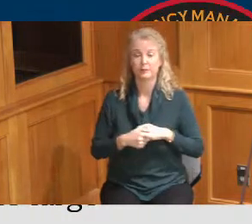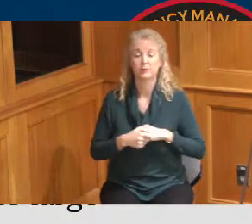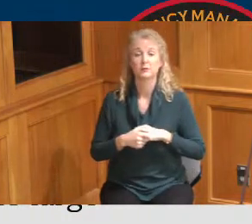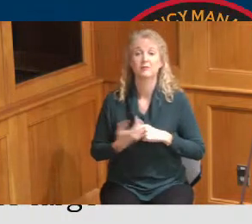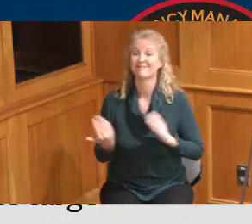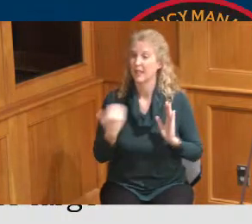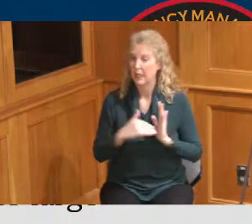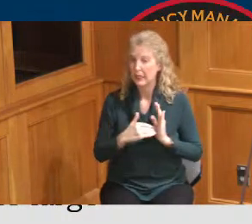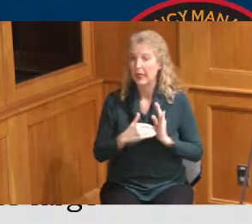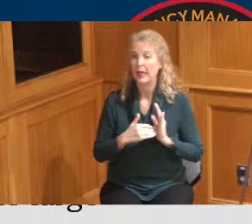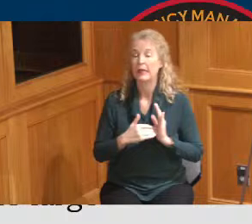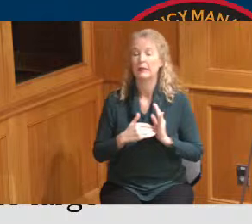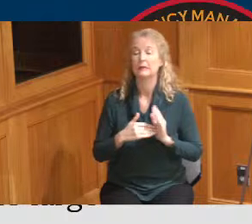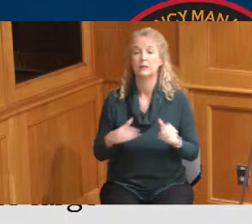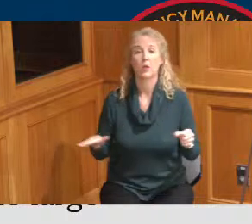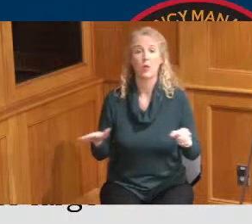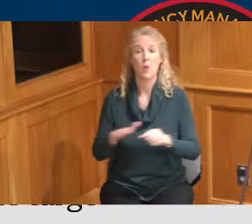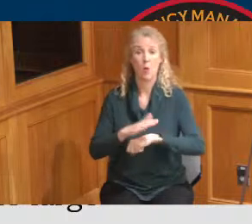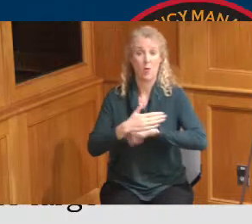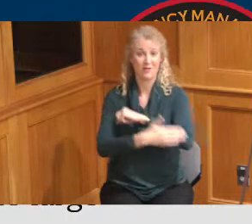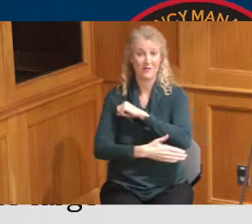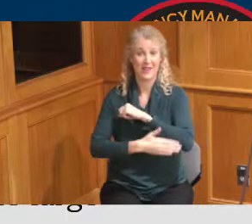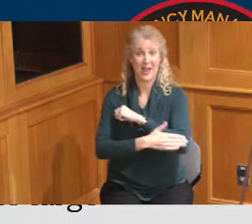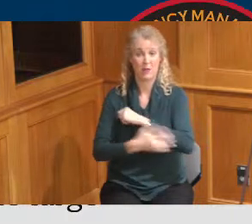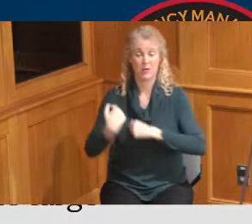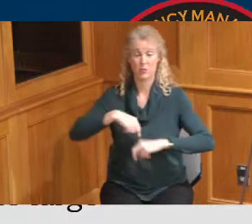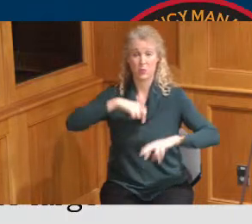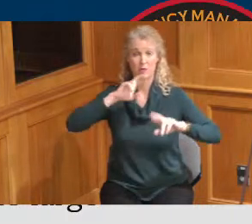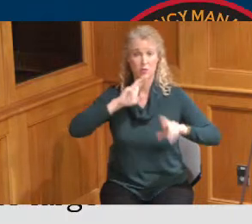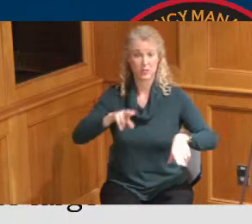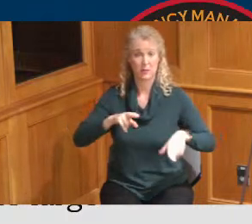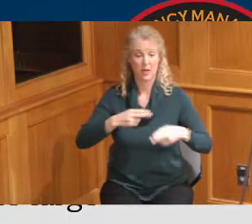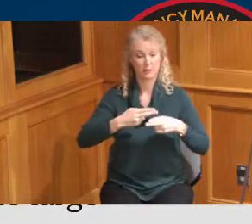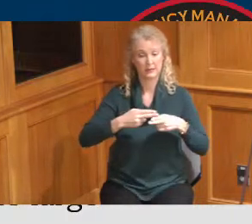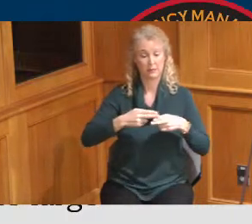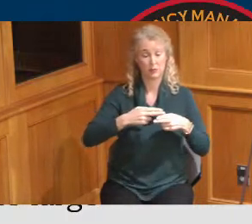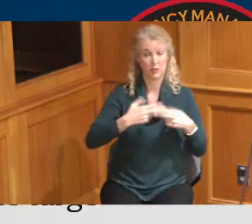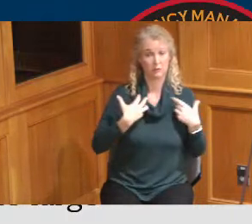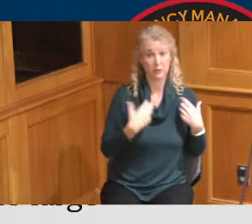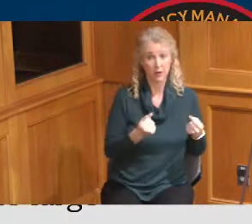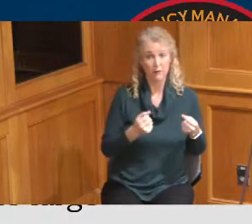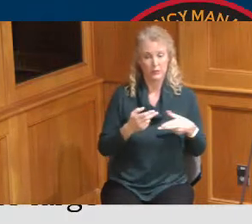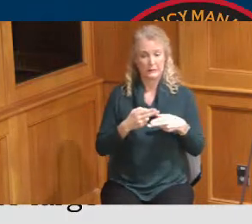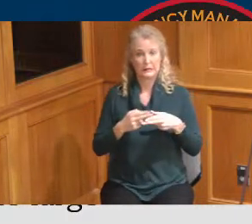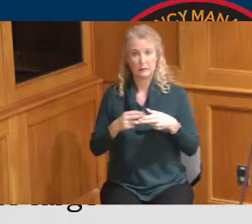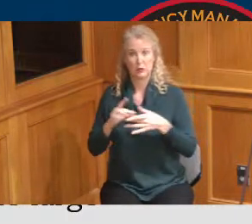is to outline countywide response short-term recovery coordination efforts Define disaster